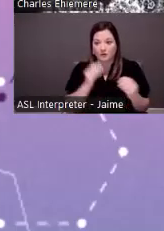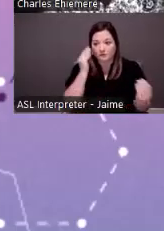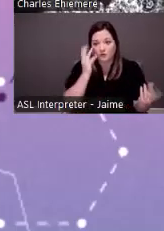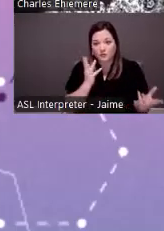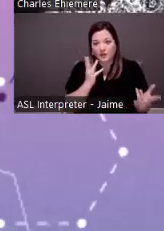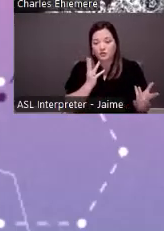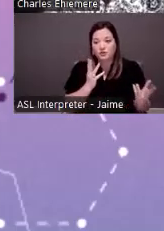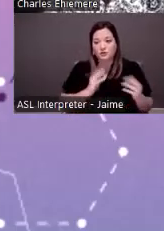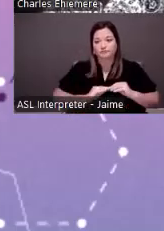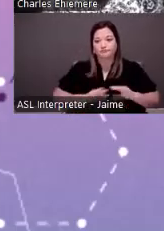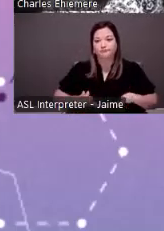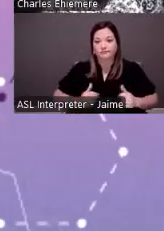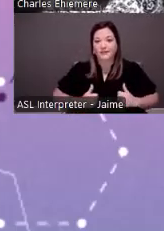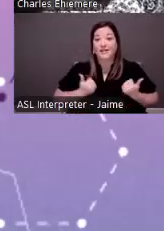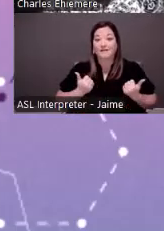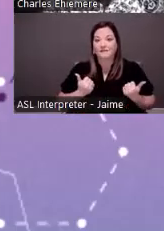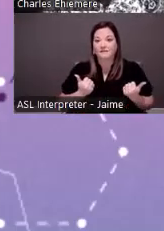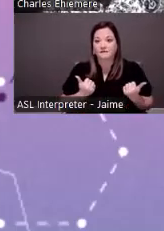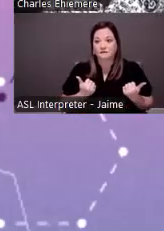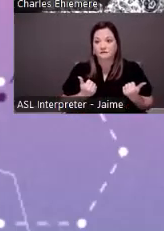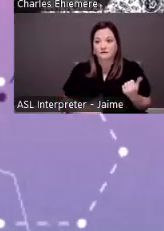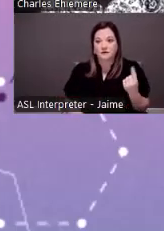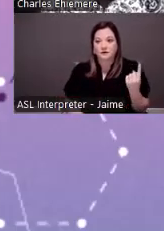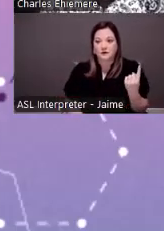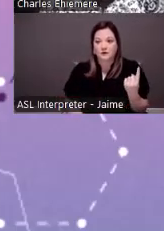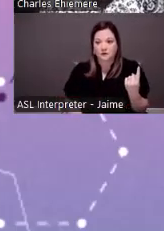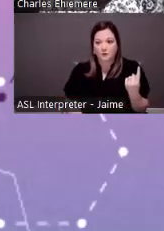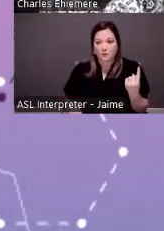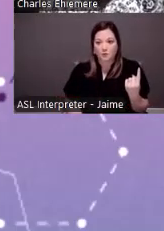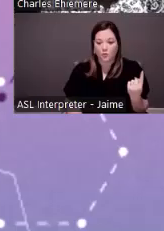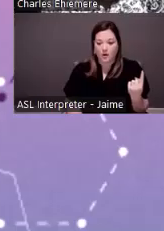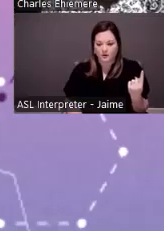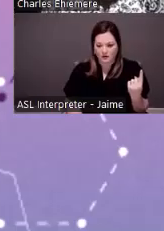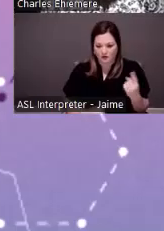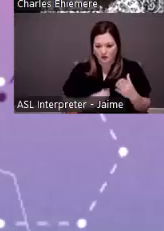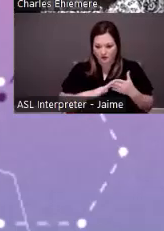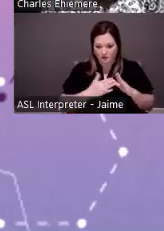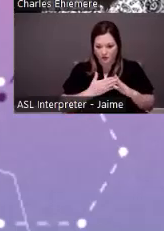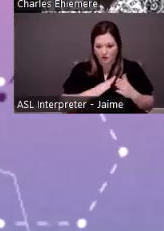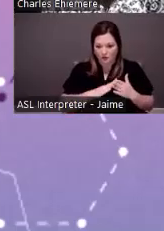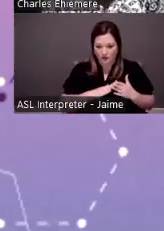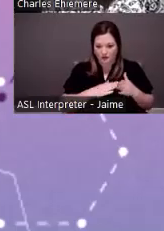member peddles false information,